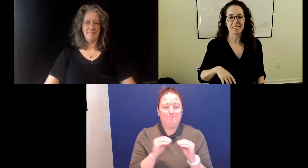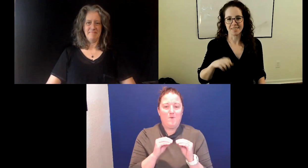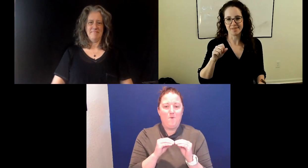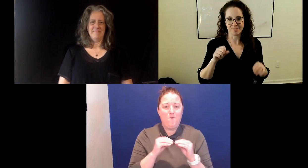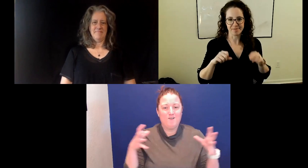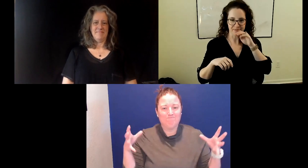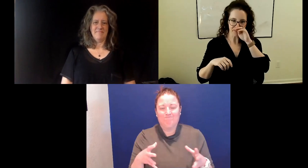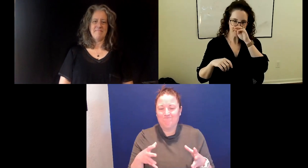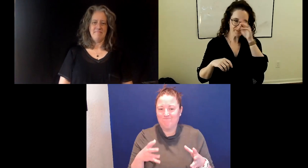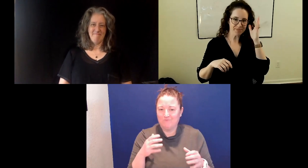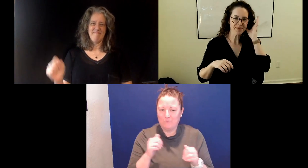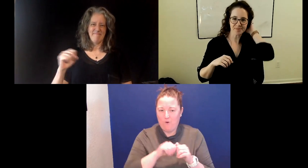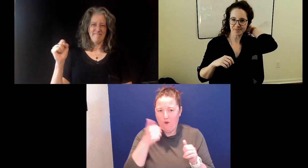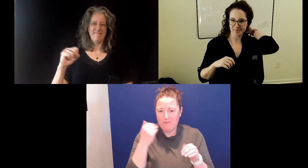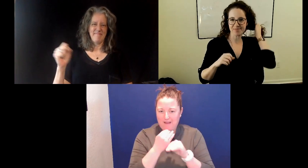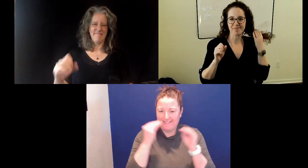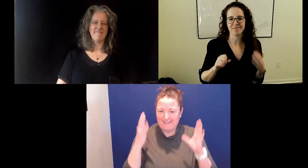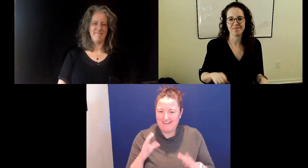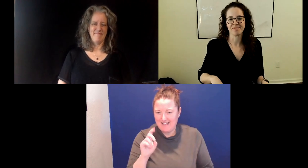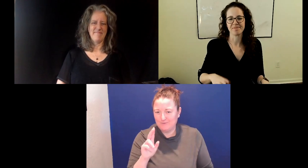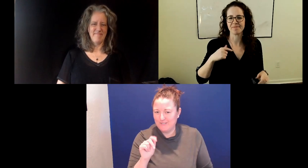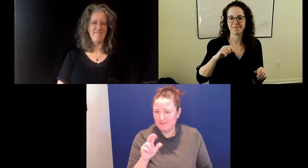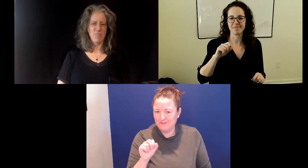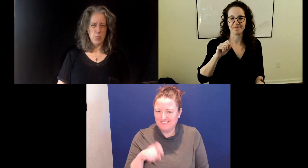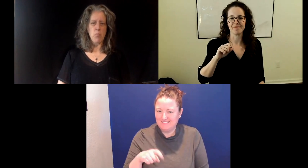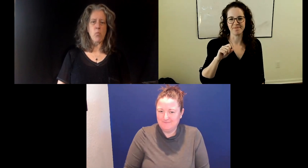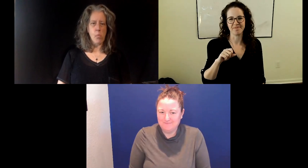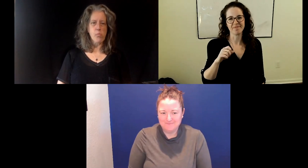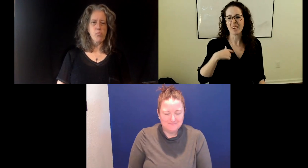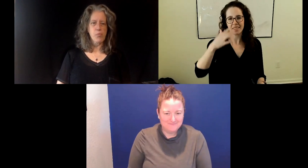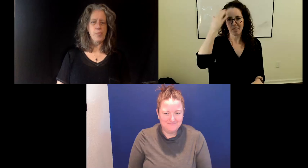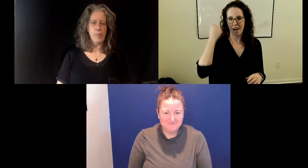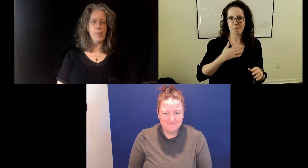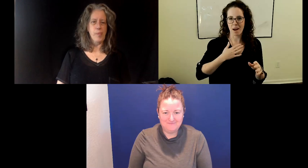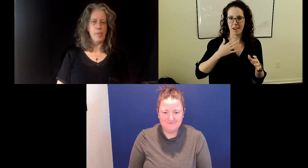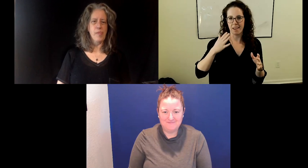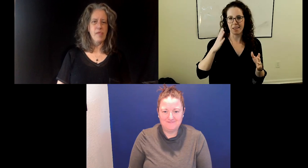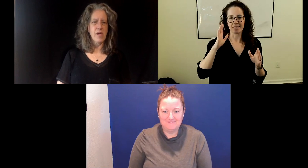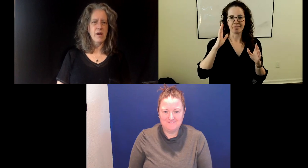yes we definitely need to get together more often um you know with more math educators as well